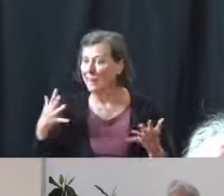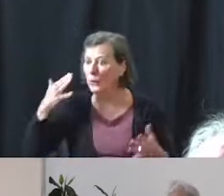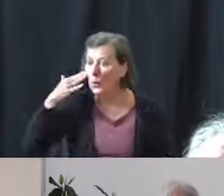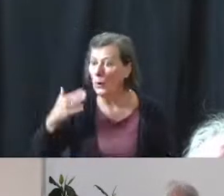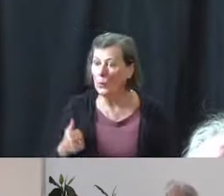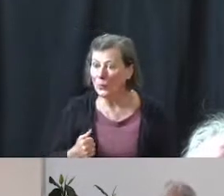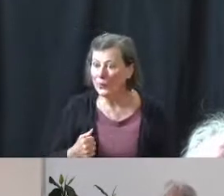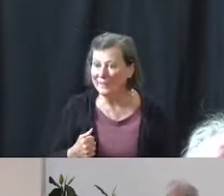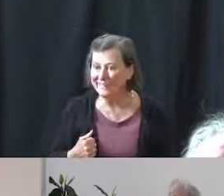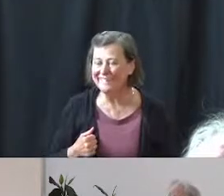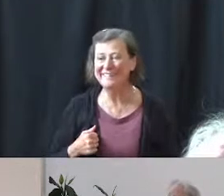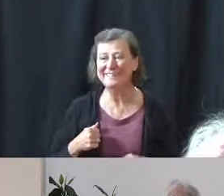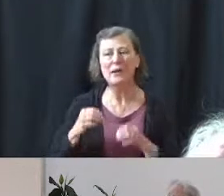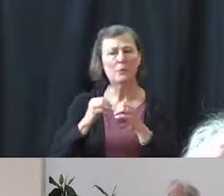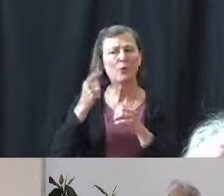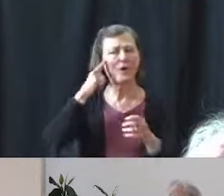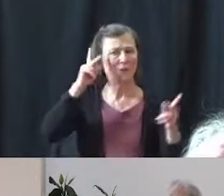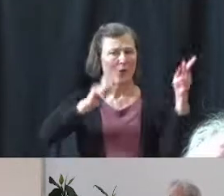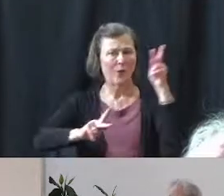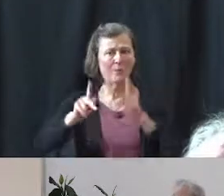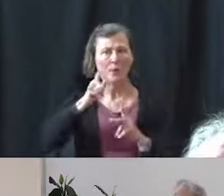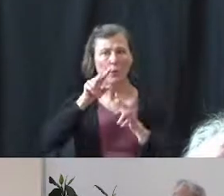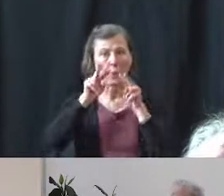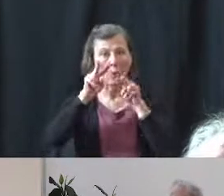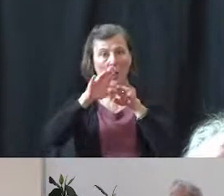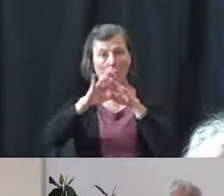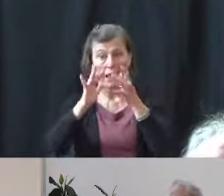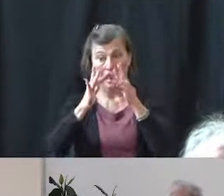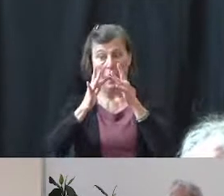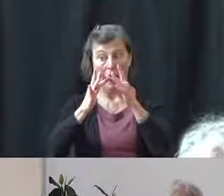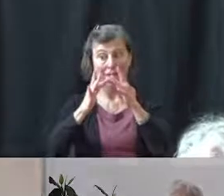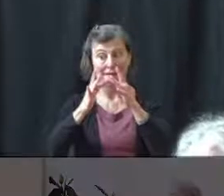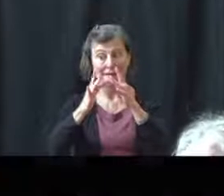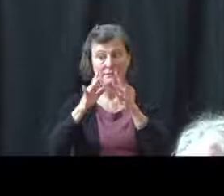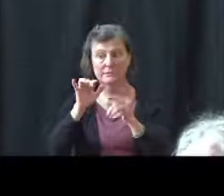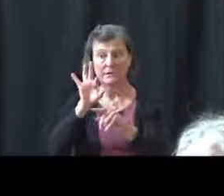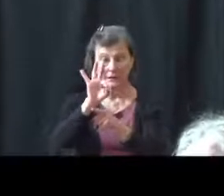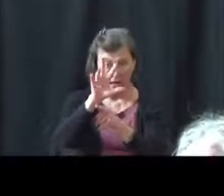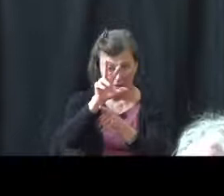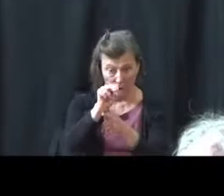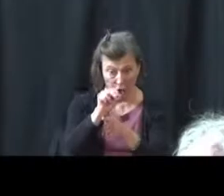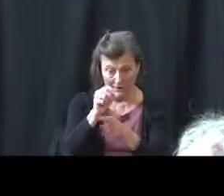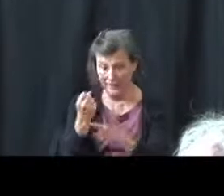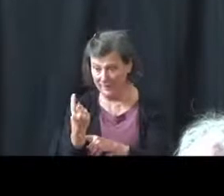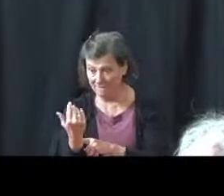and this is more for the people who are watching online about 9:30 and 11:15, we're having our services.